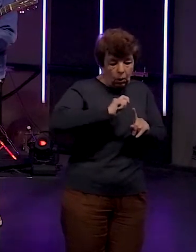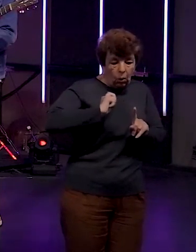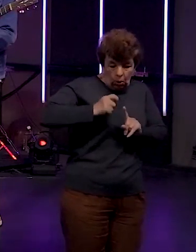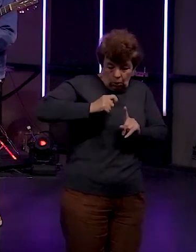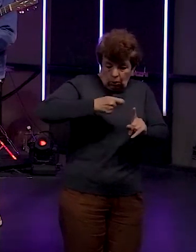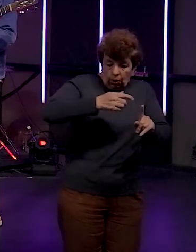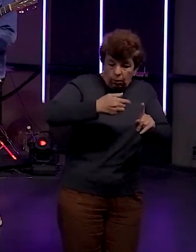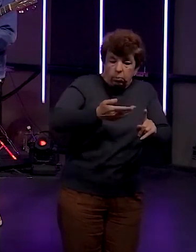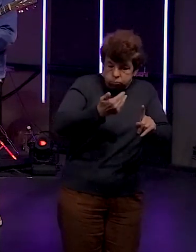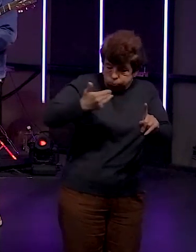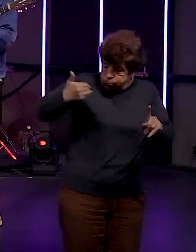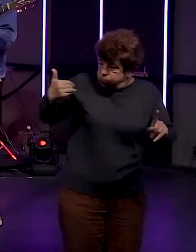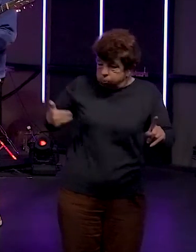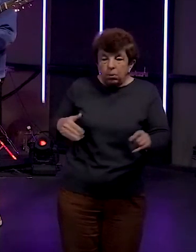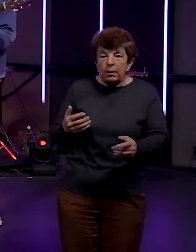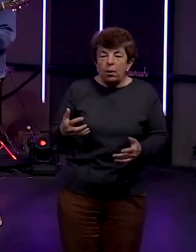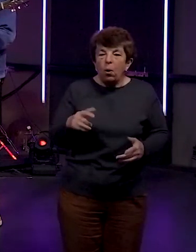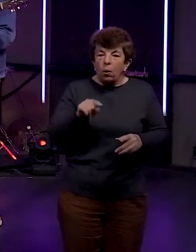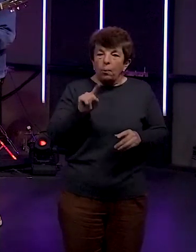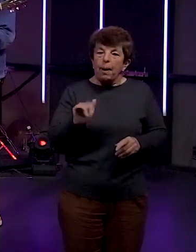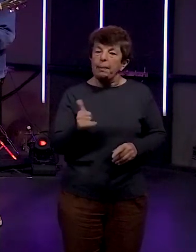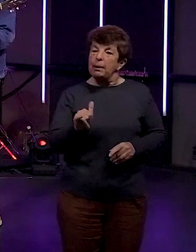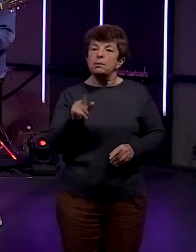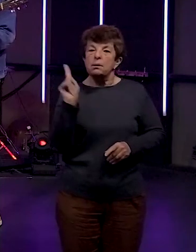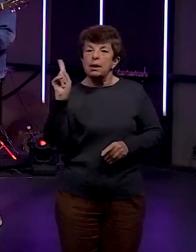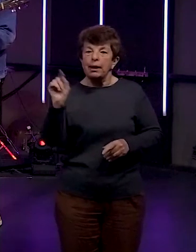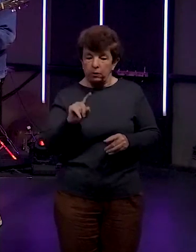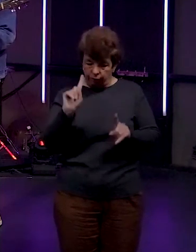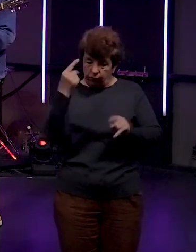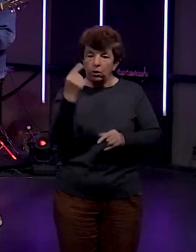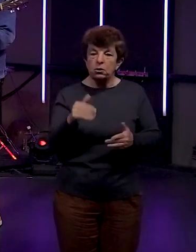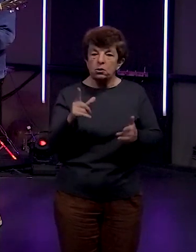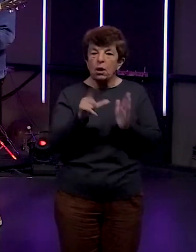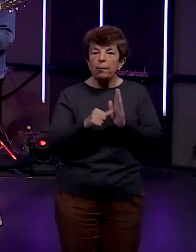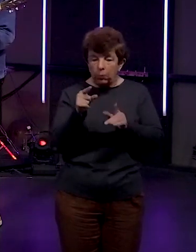Sunday morning online or whether today is the first time and you've tuned in to